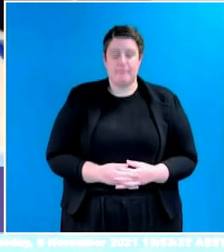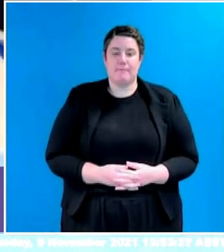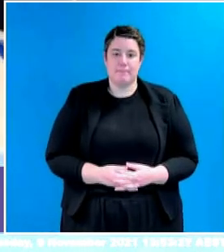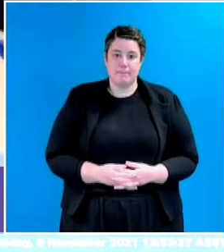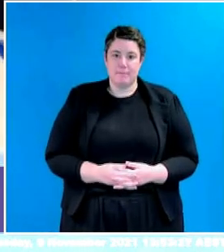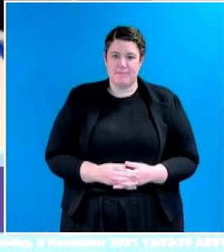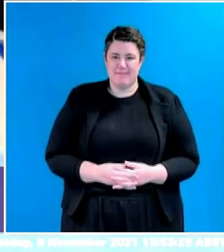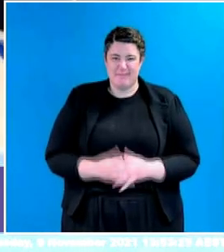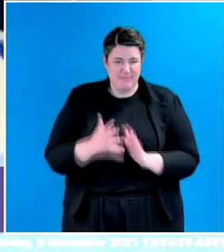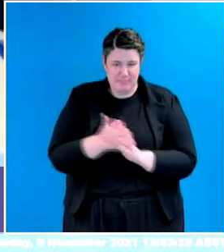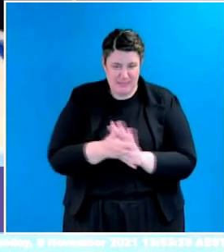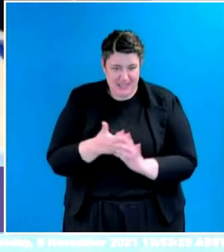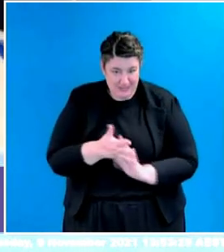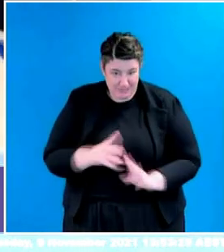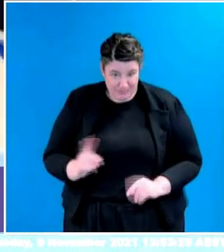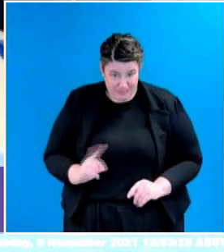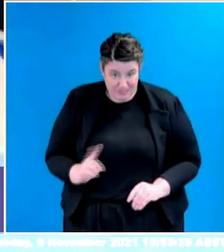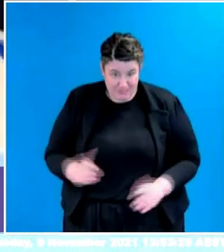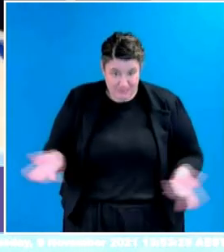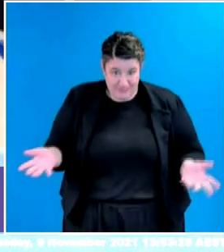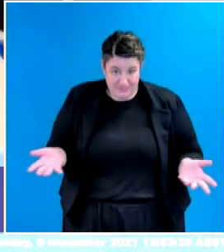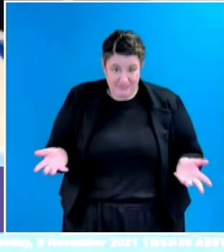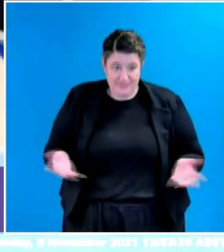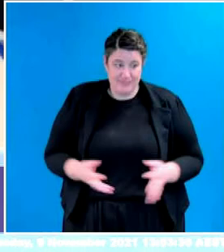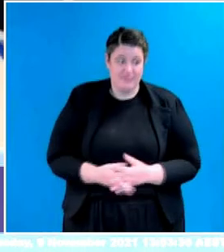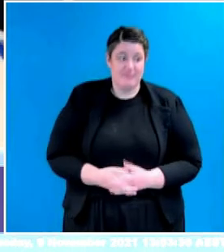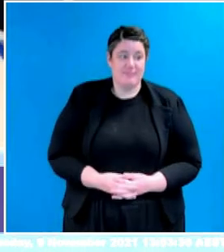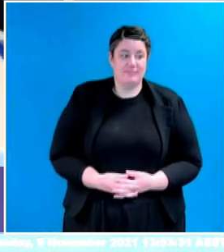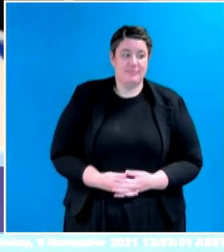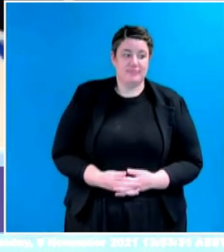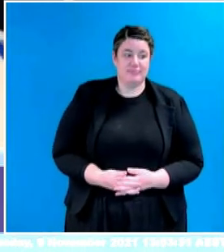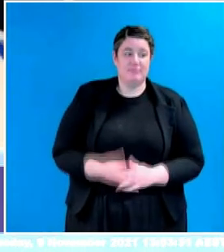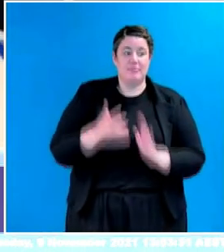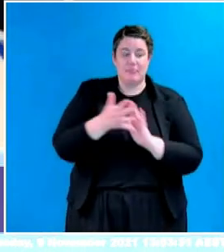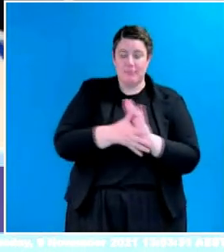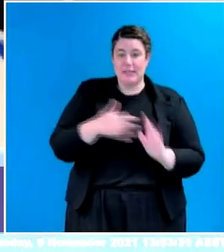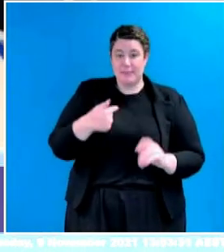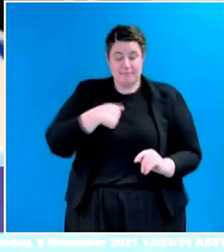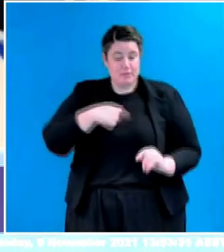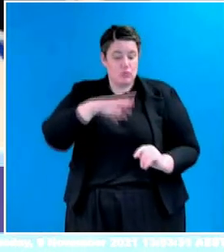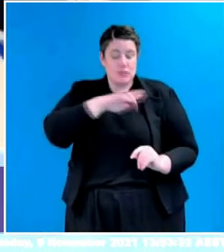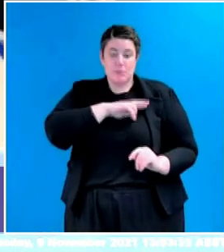What does that mean? That means I am responsible for the Office of